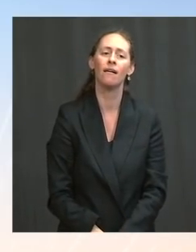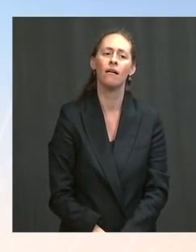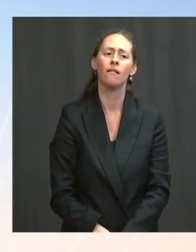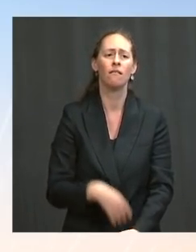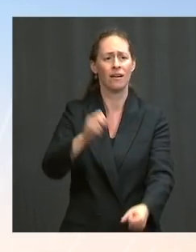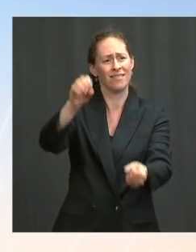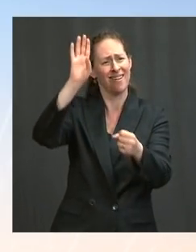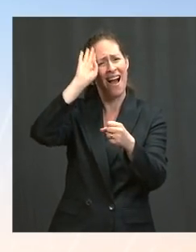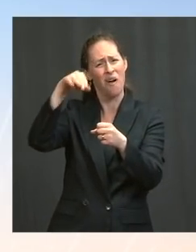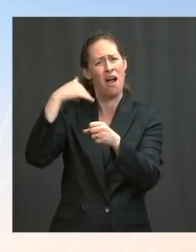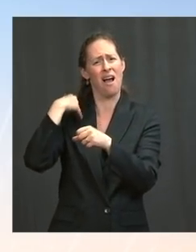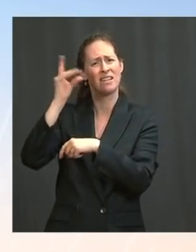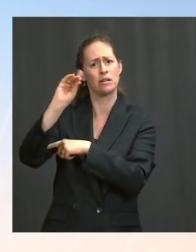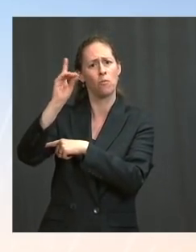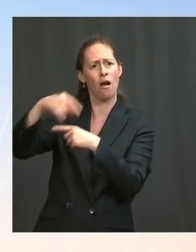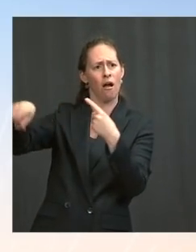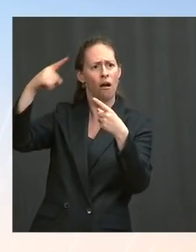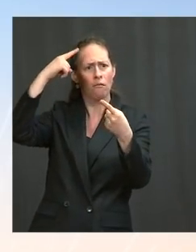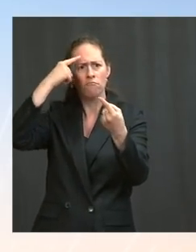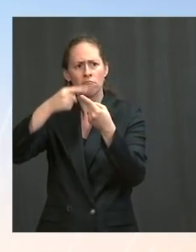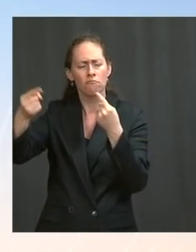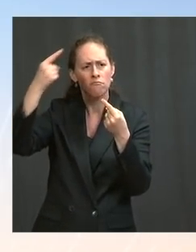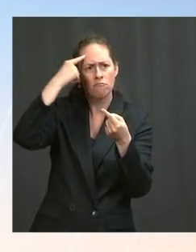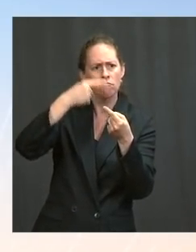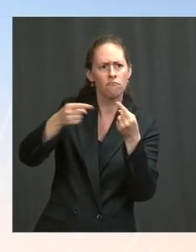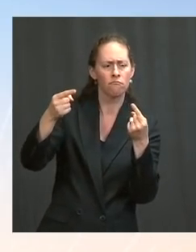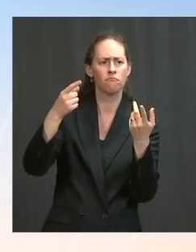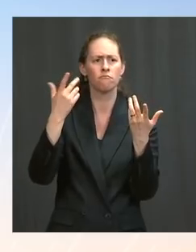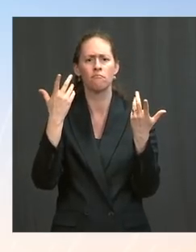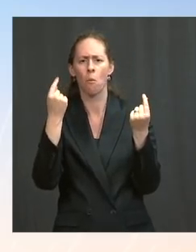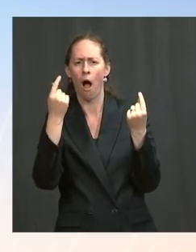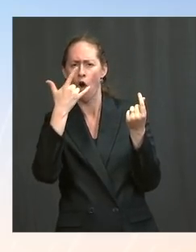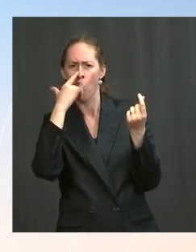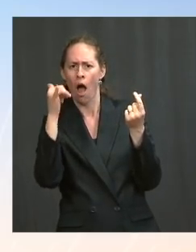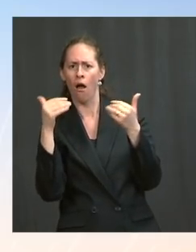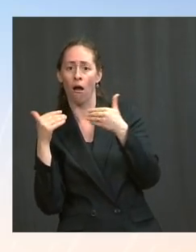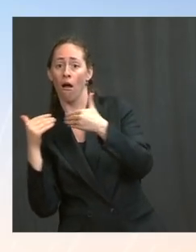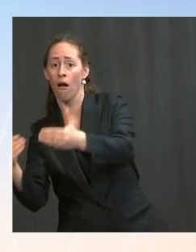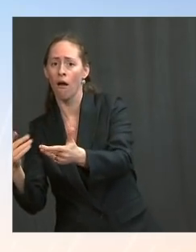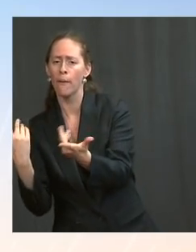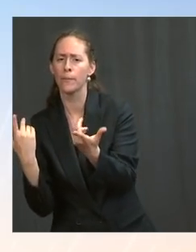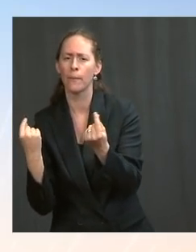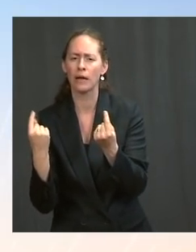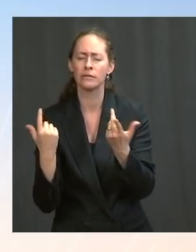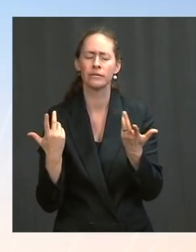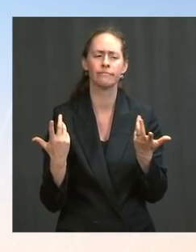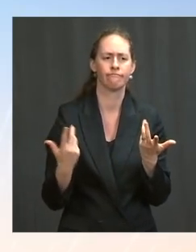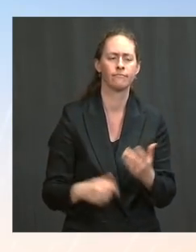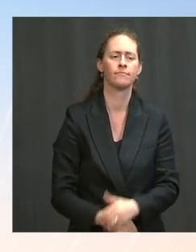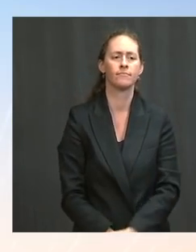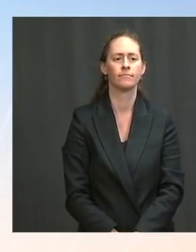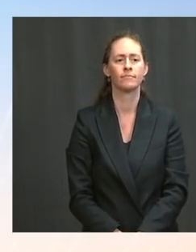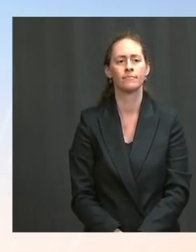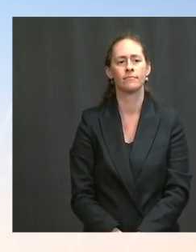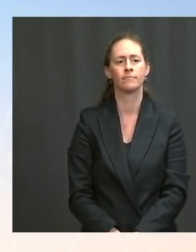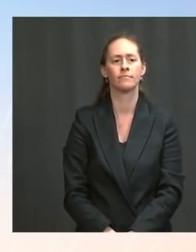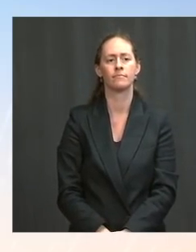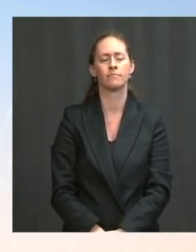about what the size of a reconciliation package should look like. And as these discussions proceed, there will be disagreements to resolve